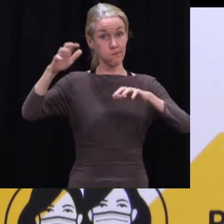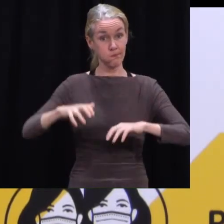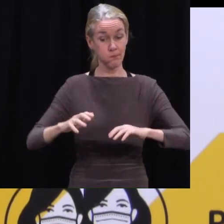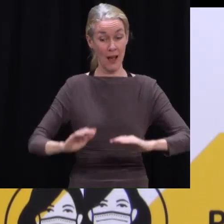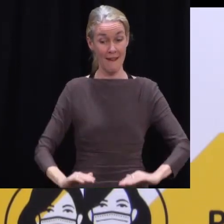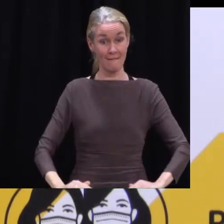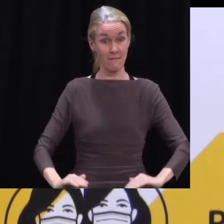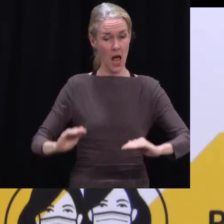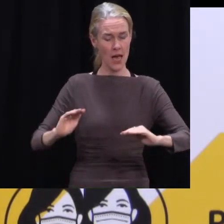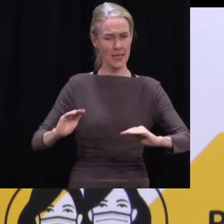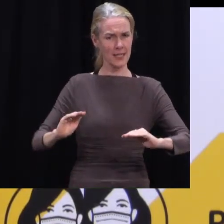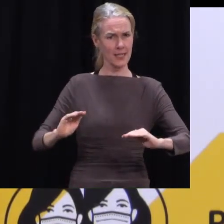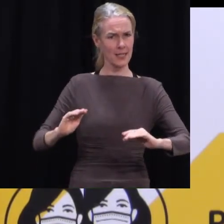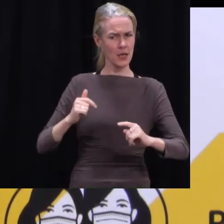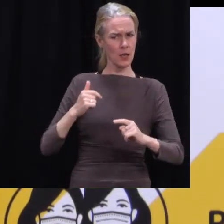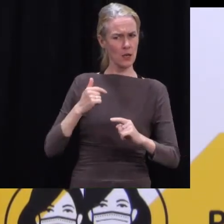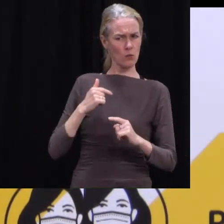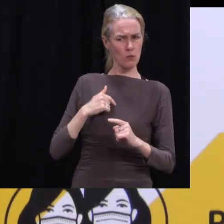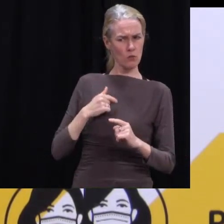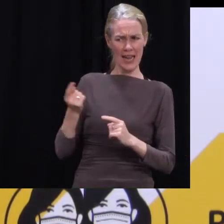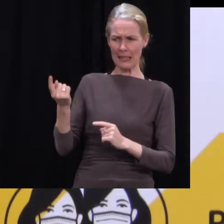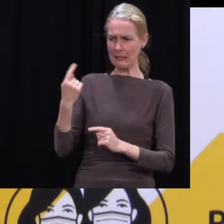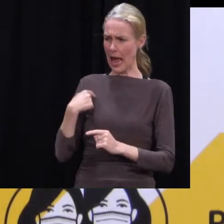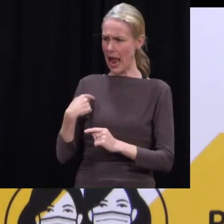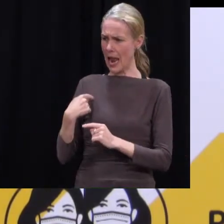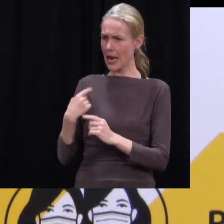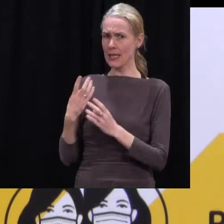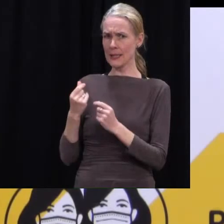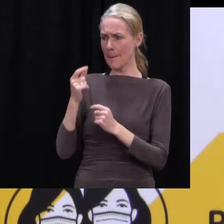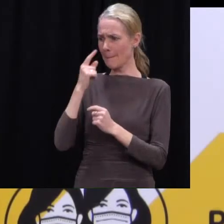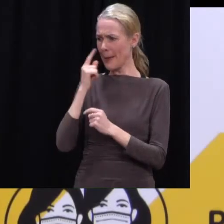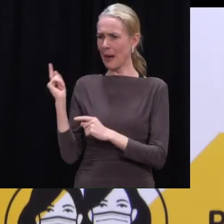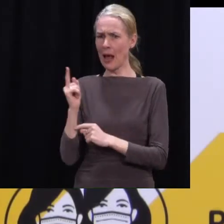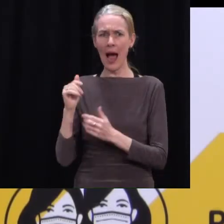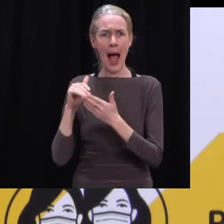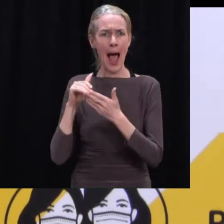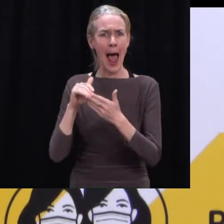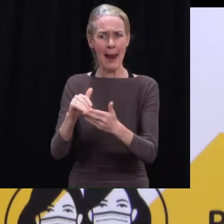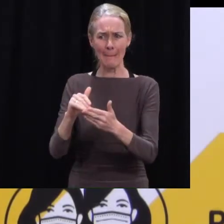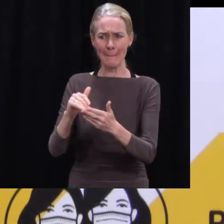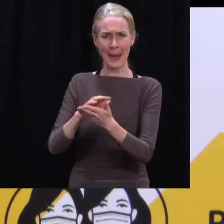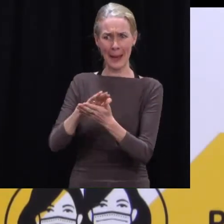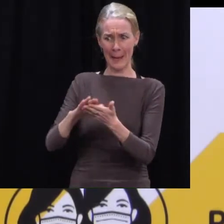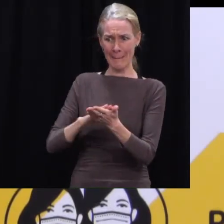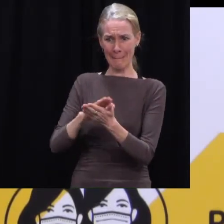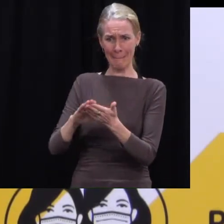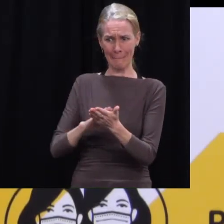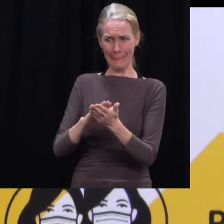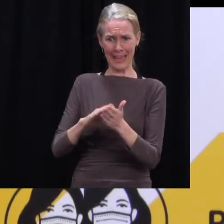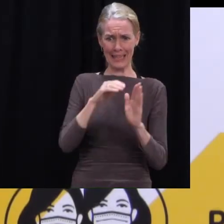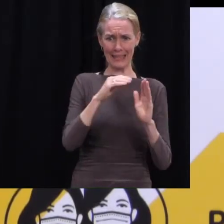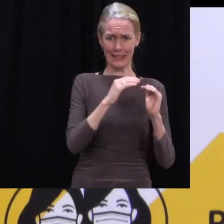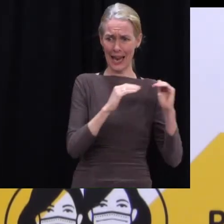flooding of people going in and helping other people get out of houses and things like that. >>